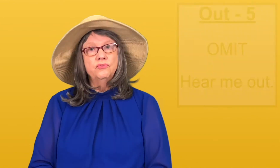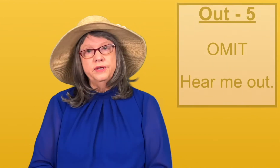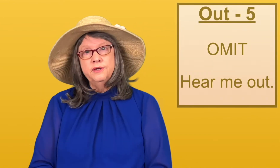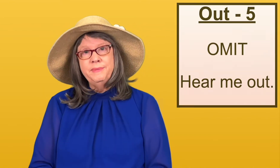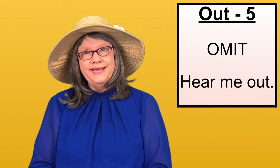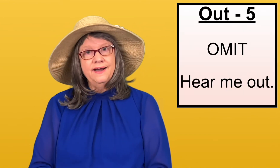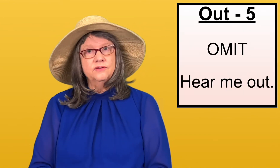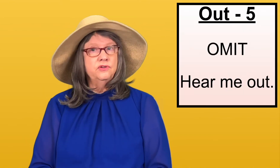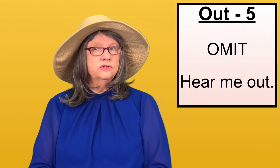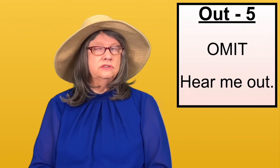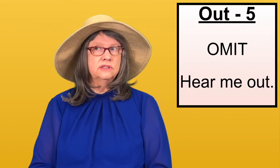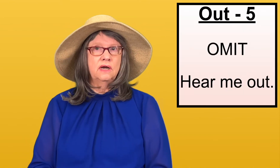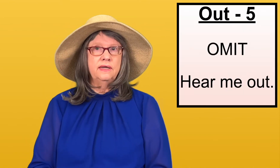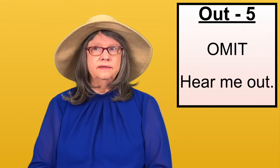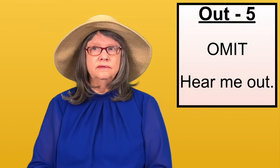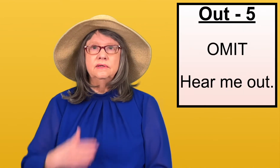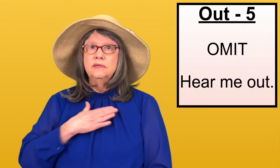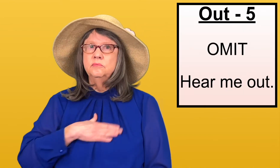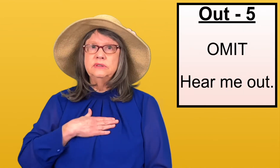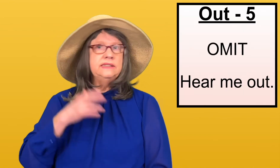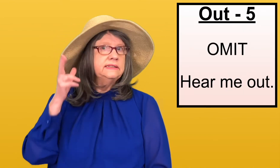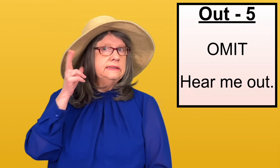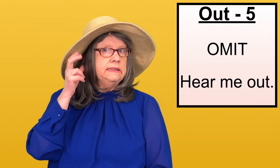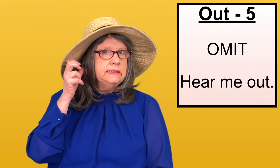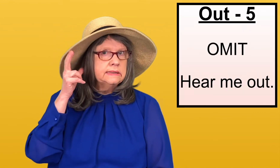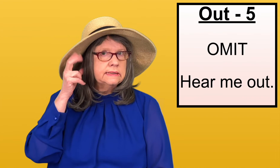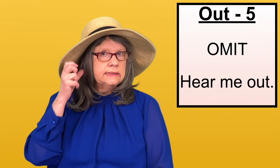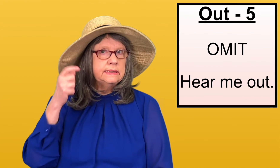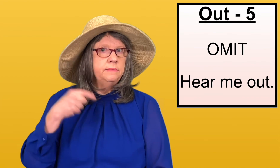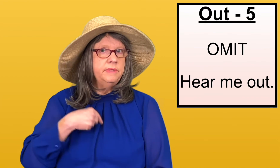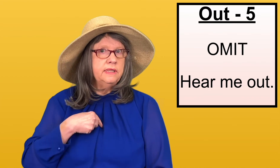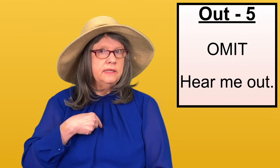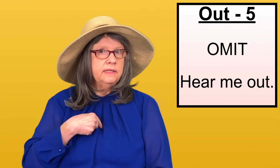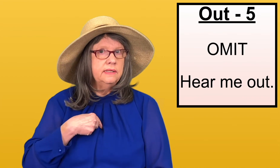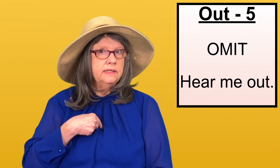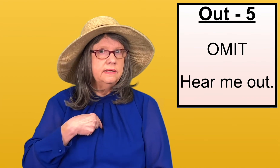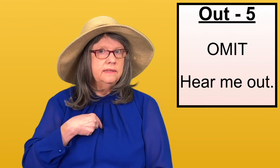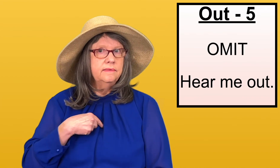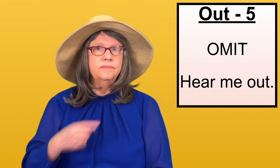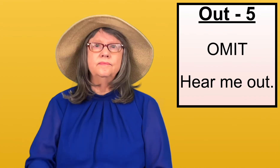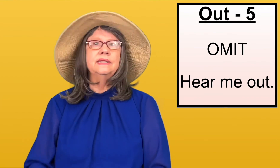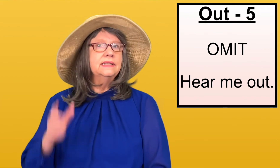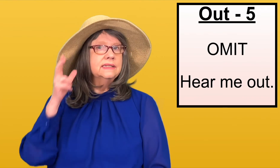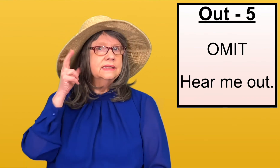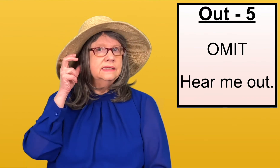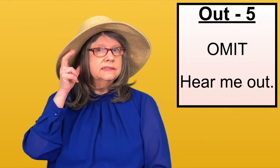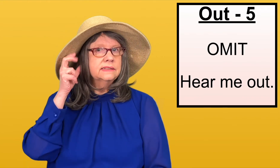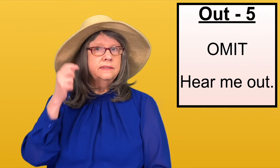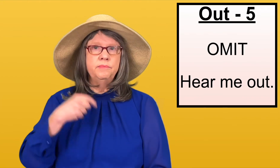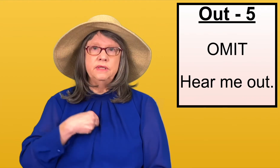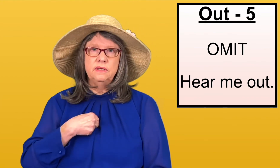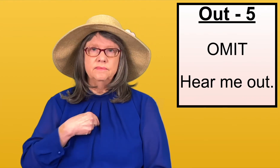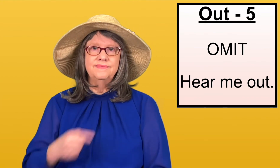For hear me out you could sign PLEASE LISTEN to ME. LISTEN ME.